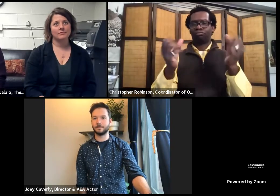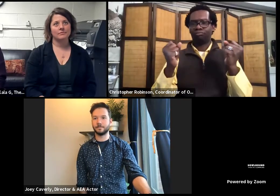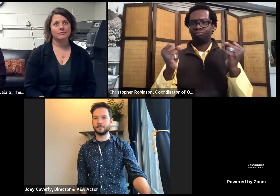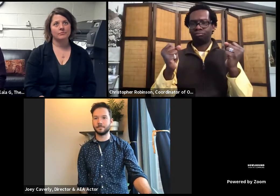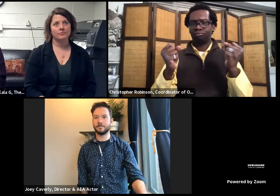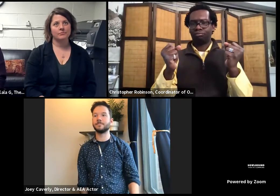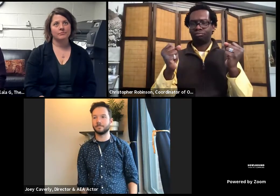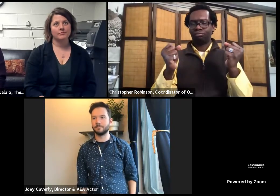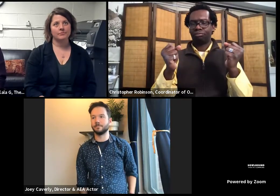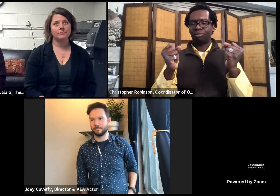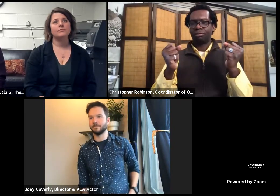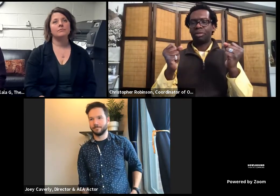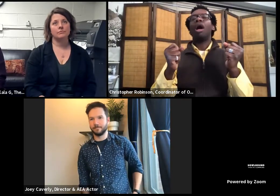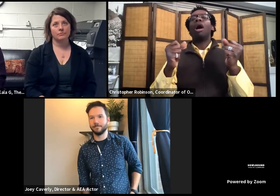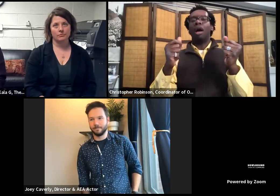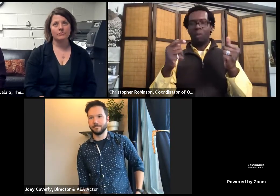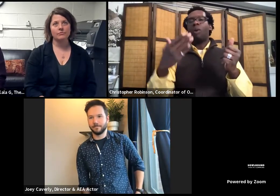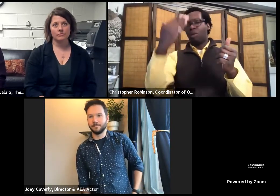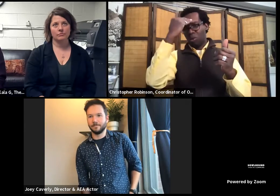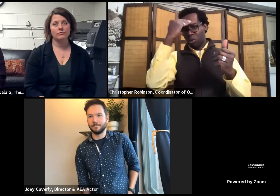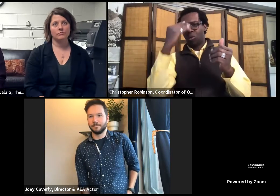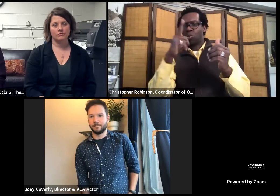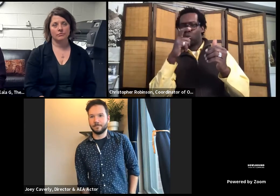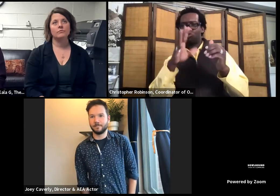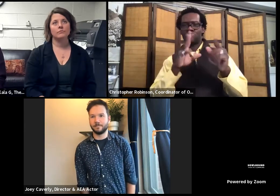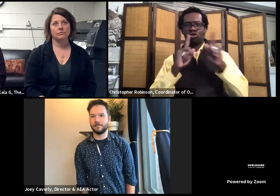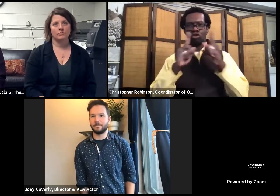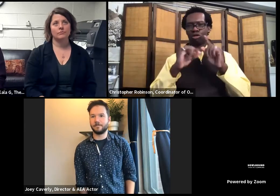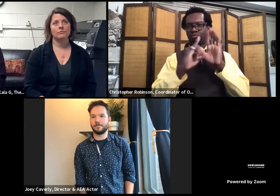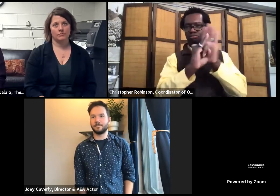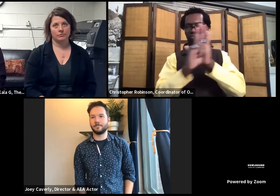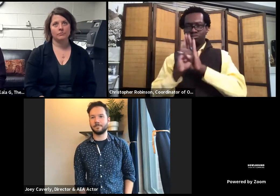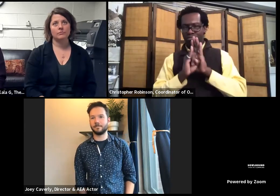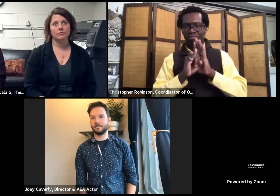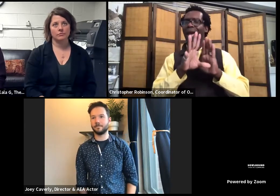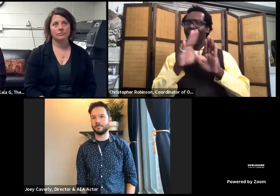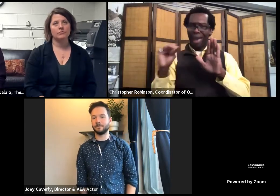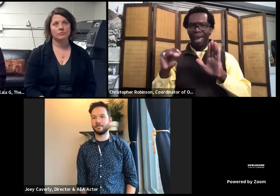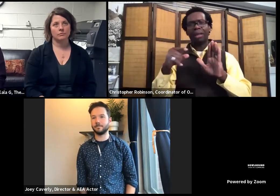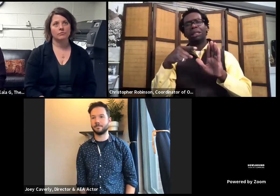will identify themselves before they go and sign so that when we're having our discussion,